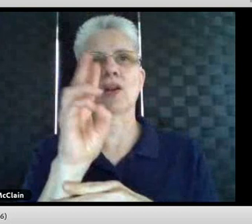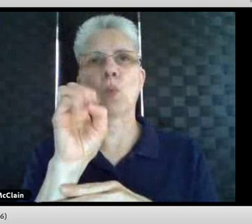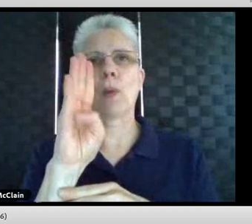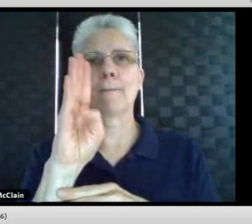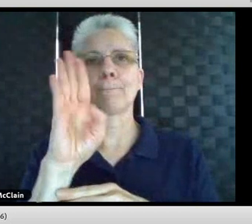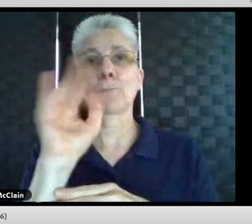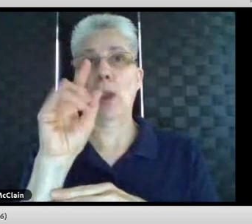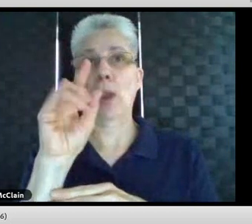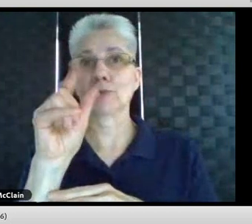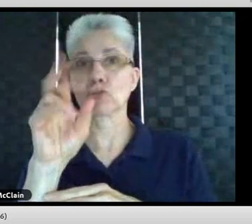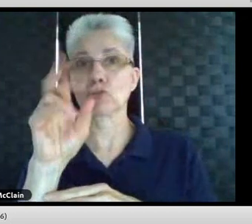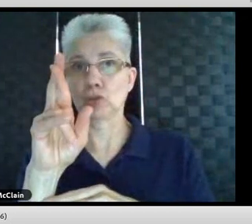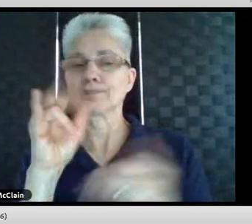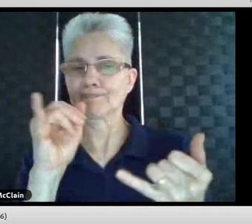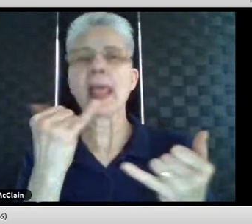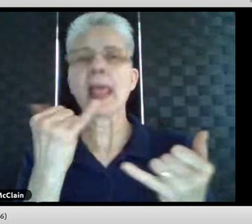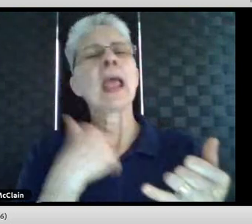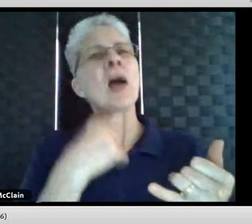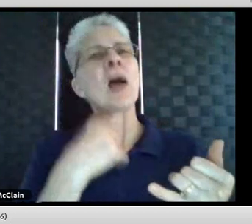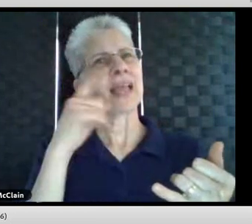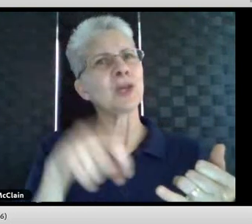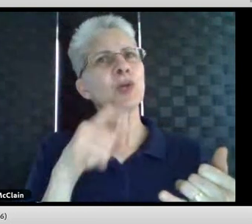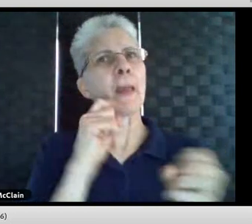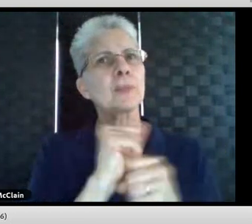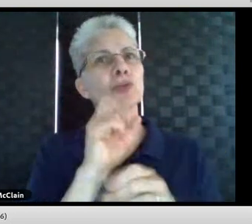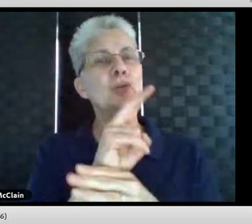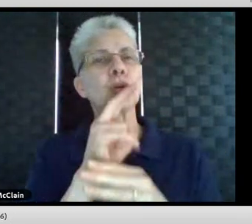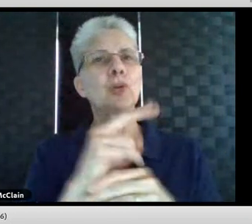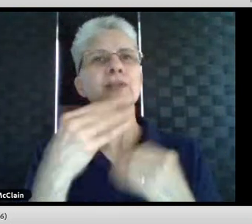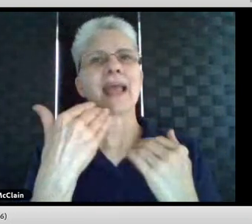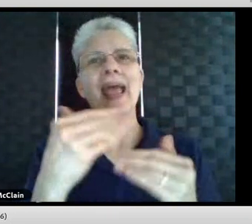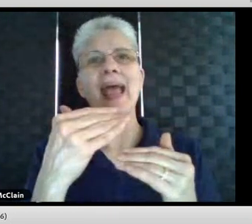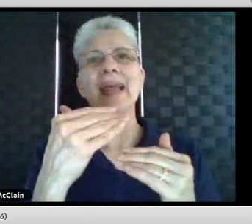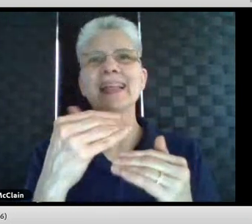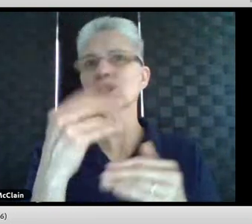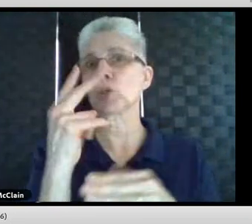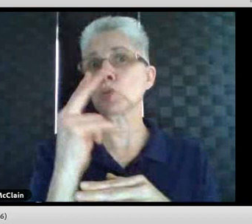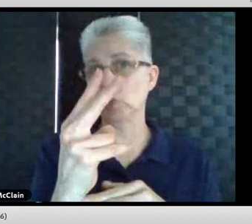and now I would say you need to be able to use at least two because if one of them doesn't work --